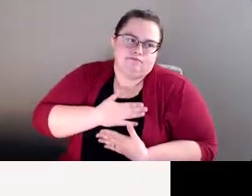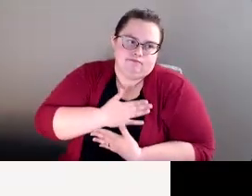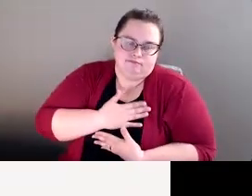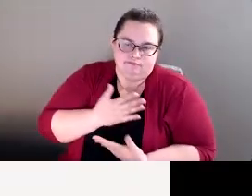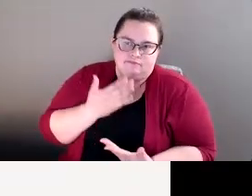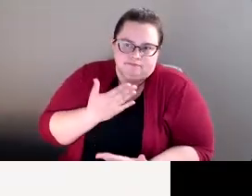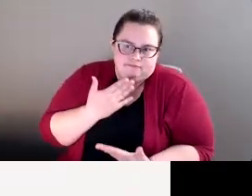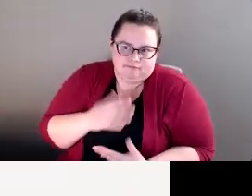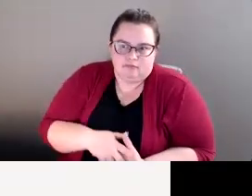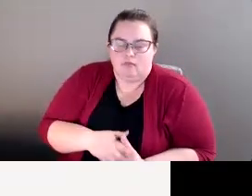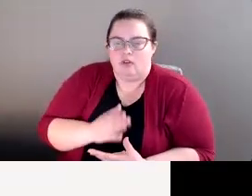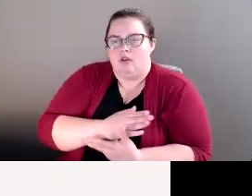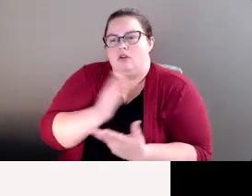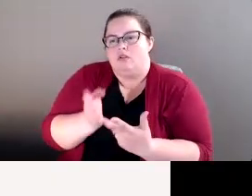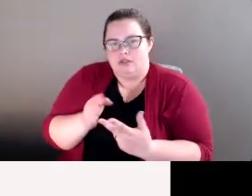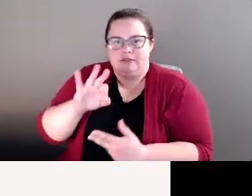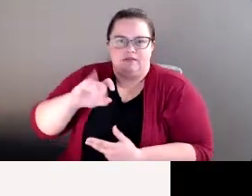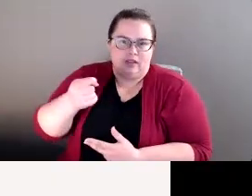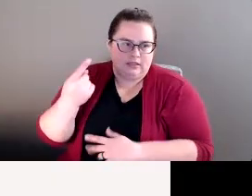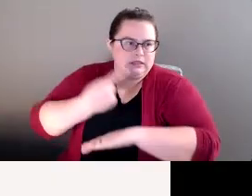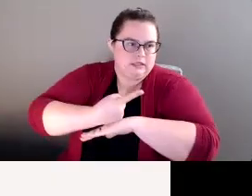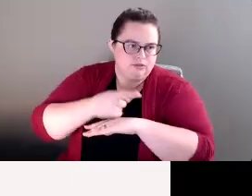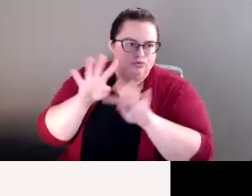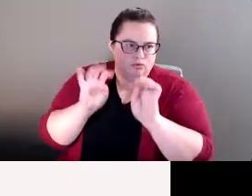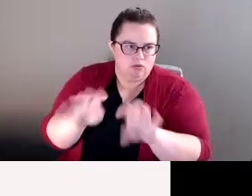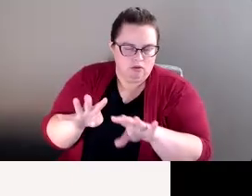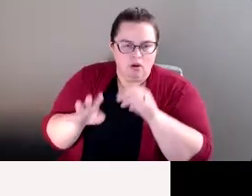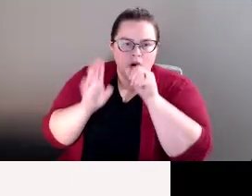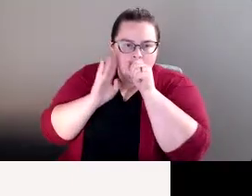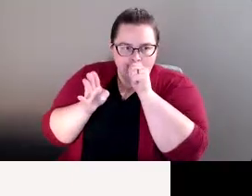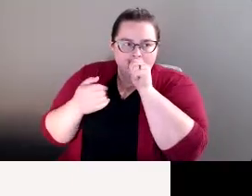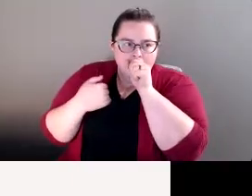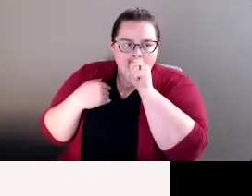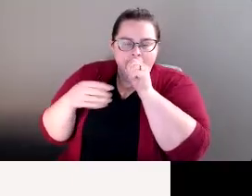And then again, Flex Day Survey. You will receive the evaluation surveys,